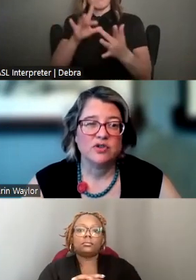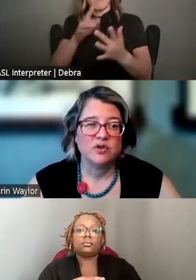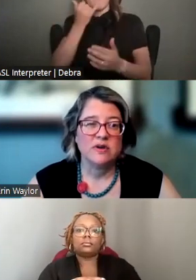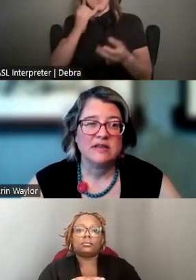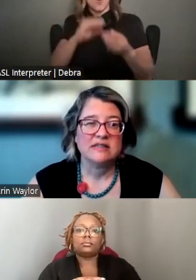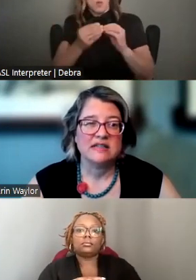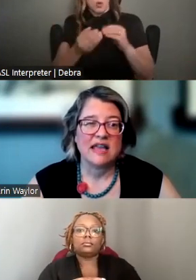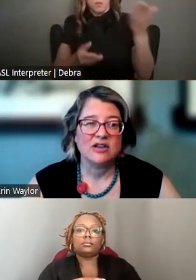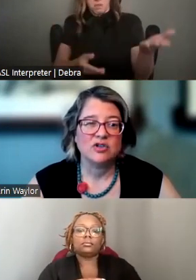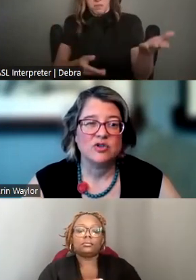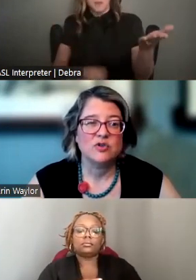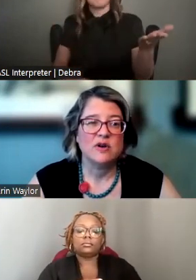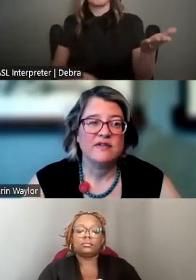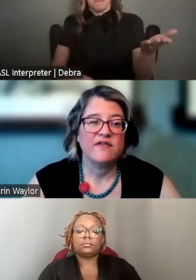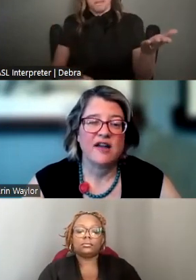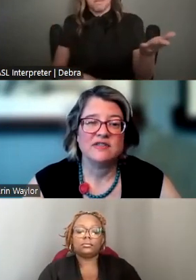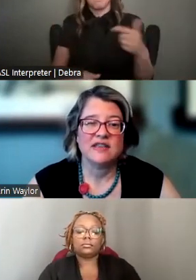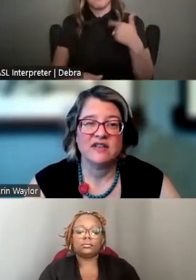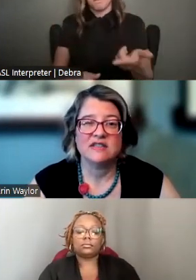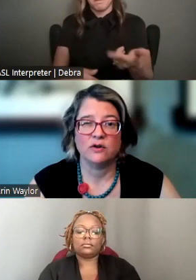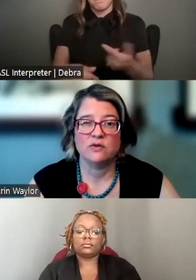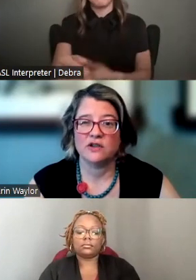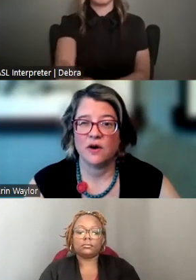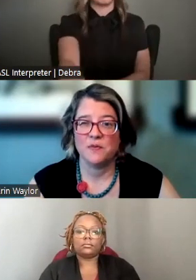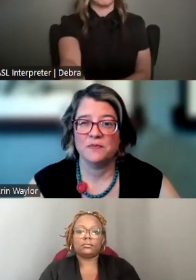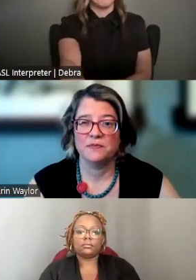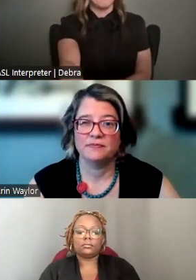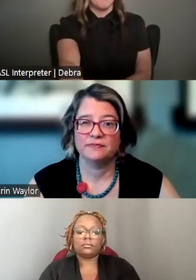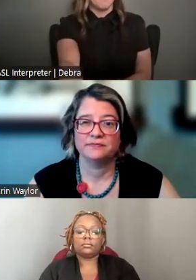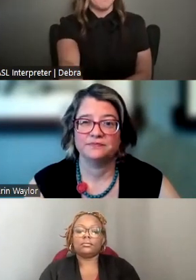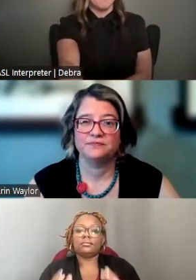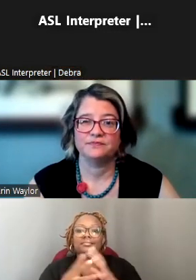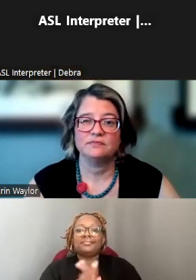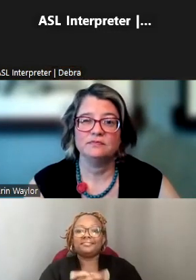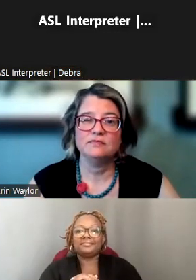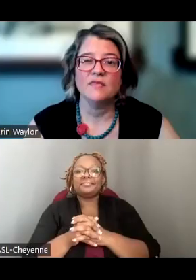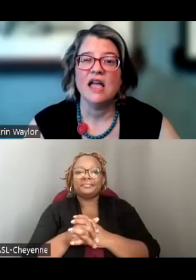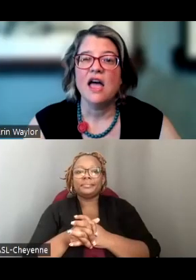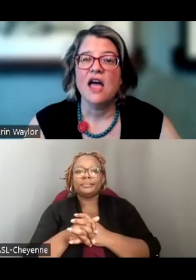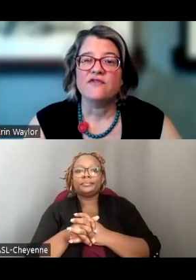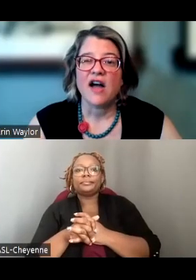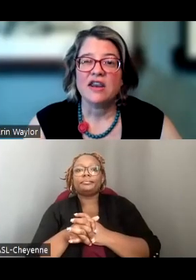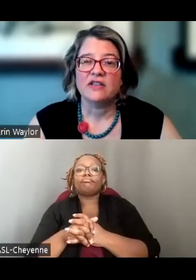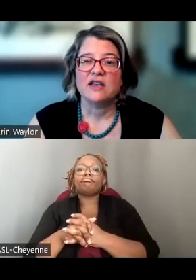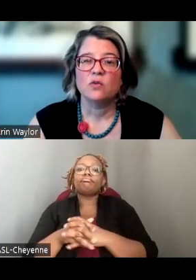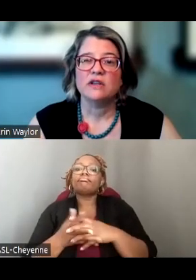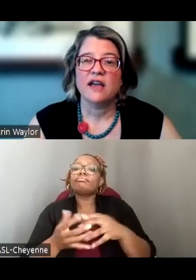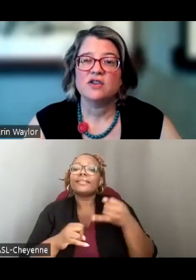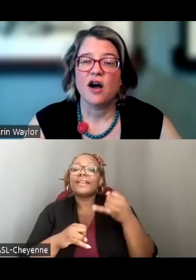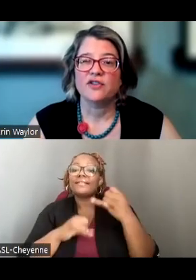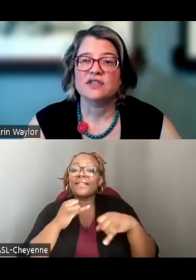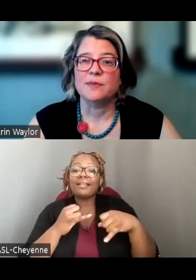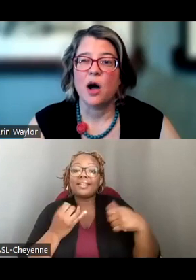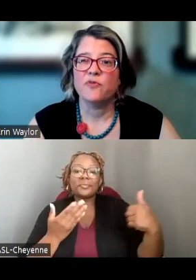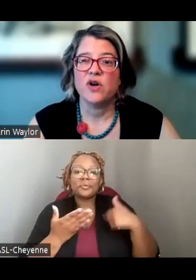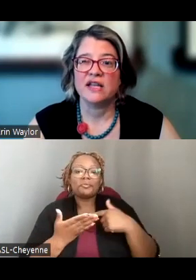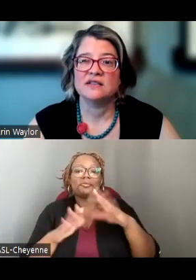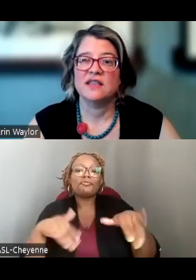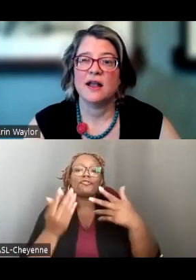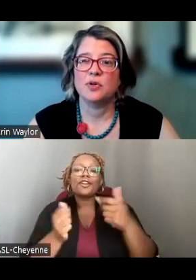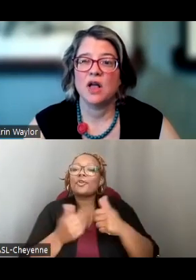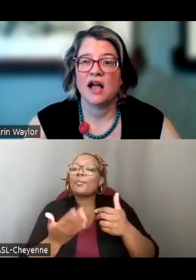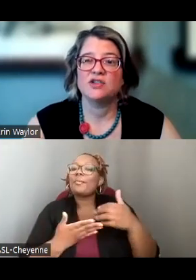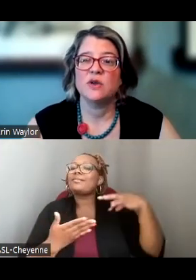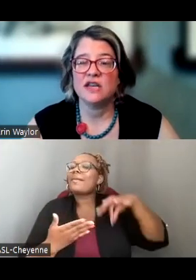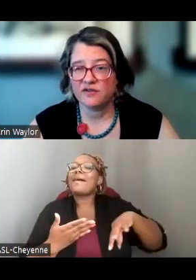FINALLY, WE'D LIKE TO OFFER SOME HELPFUL HINTS THAT APPLY TO ANY